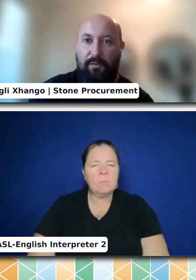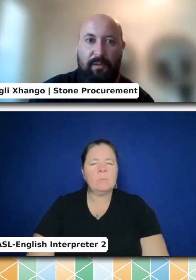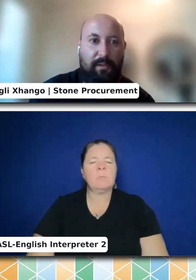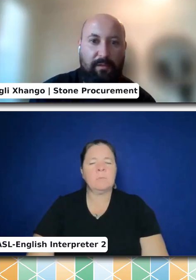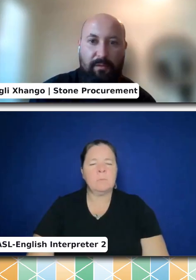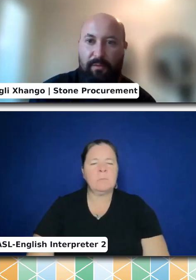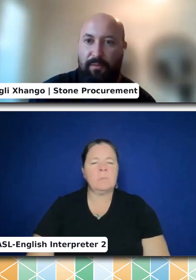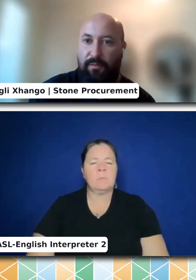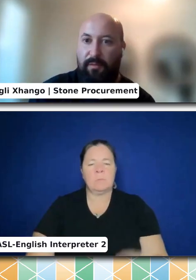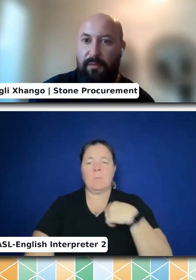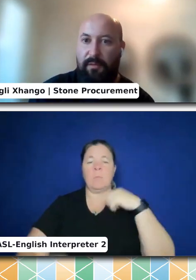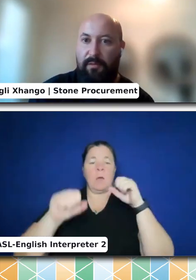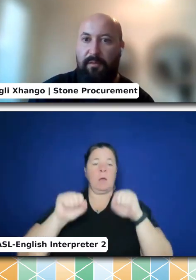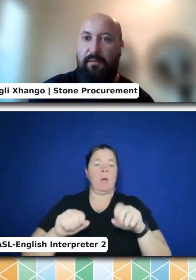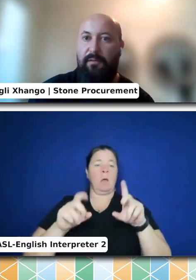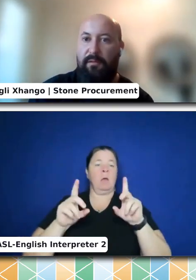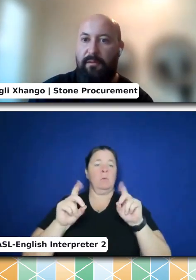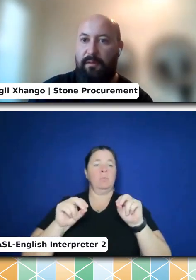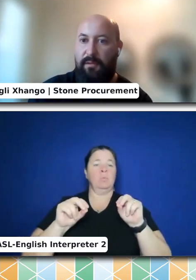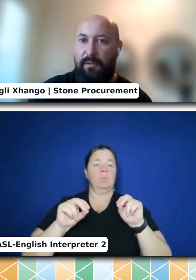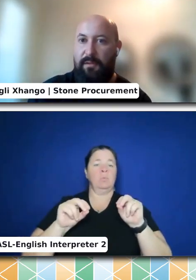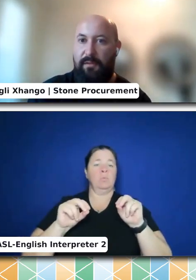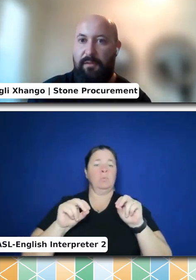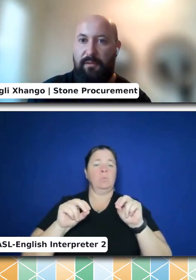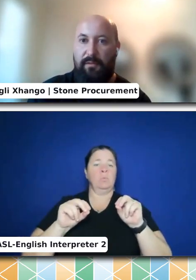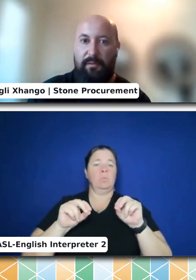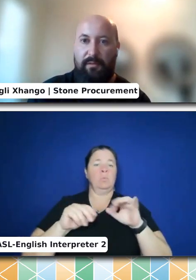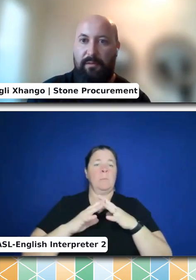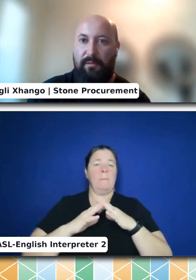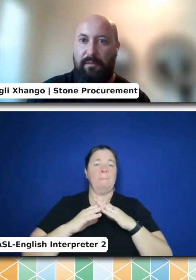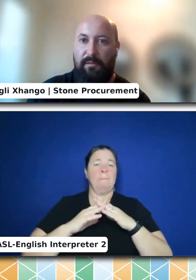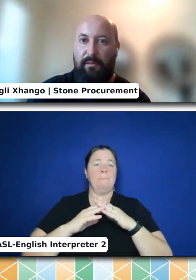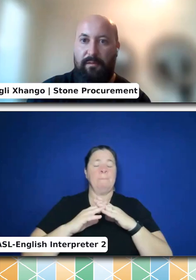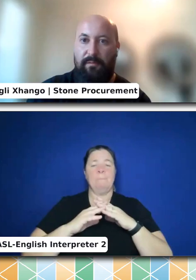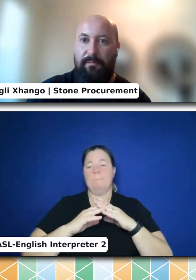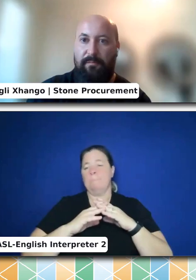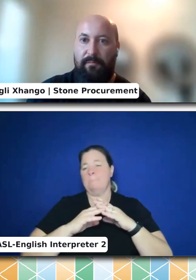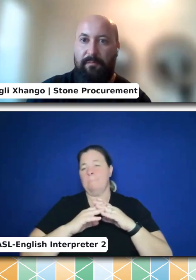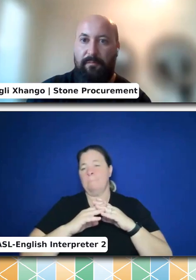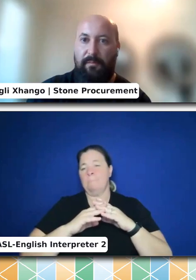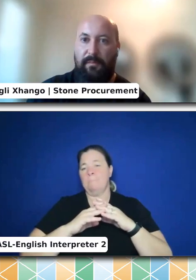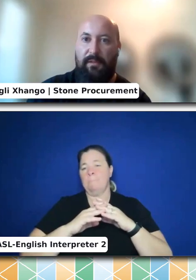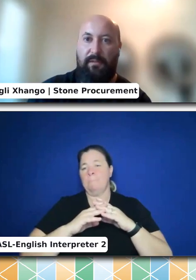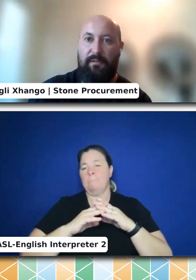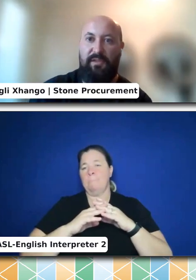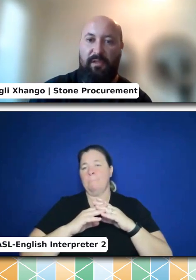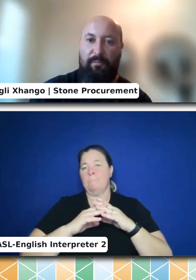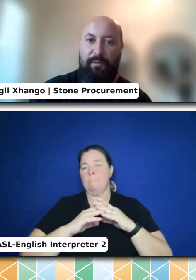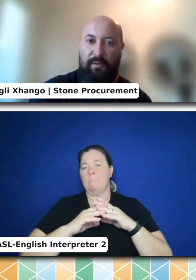I can do… Uh, Val, I might try to move you over to the interpreter feature really quick.